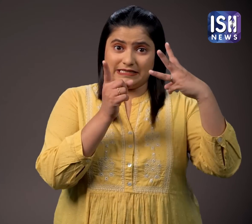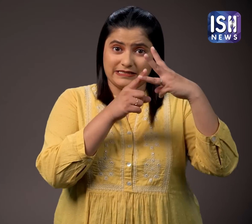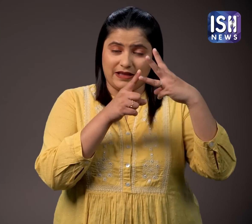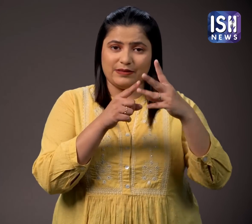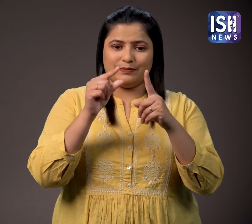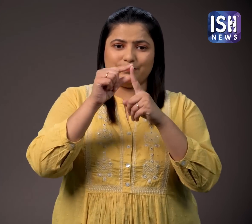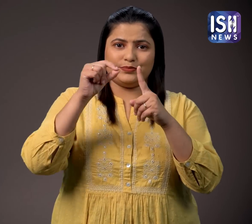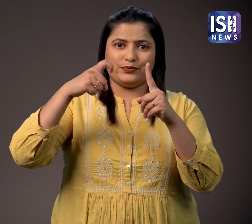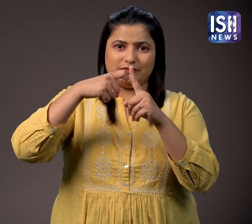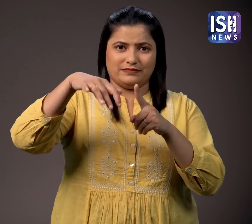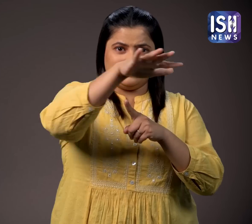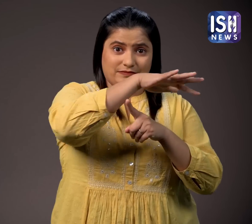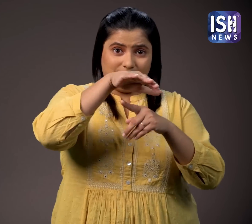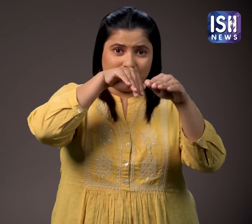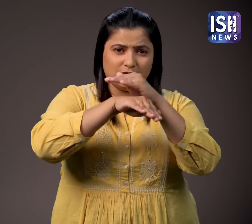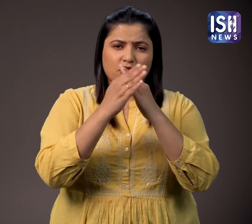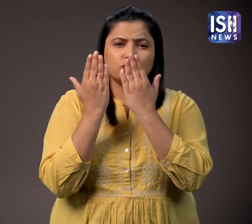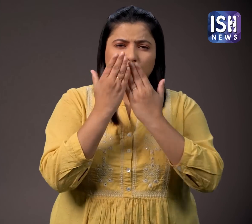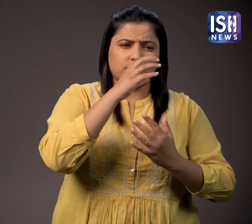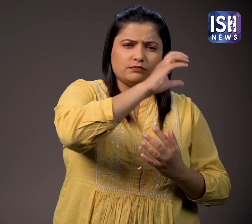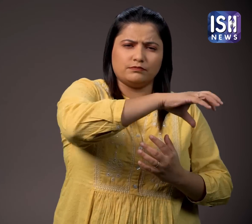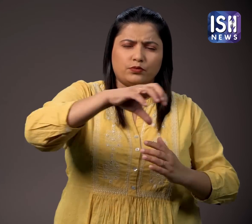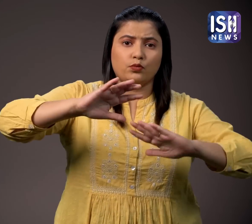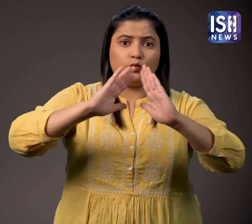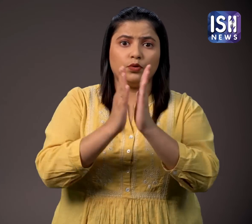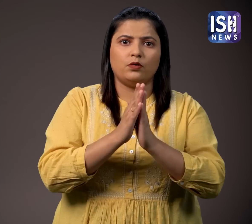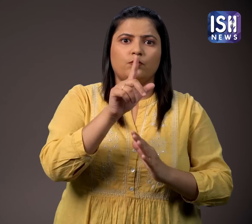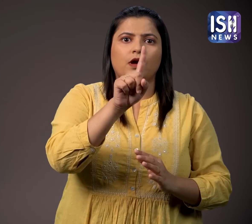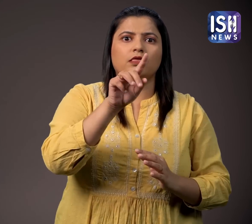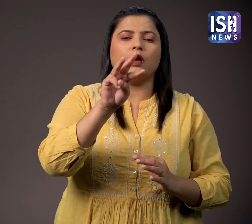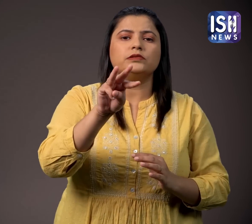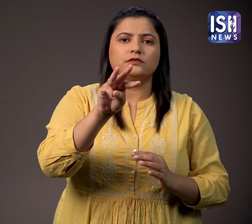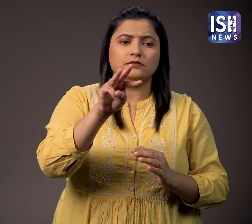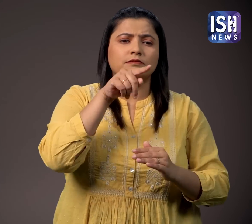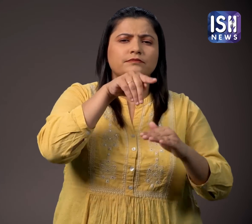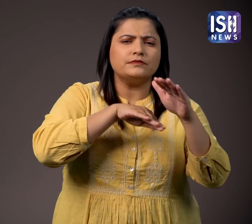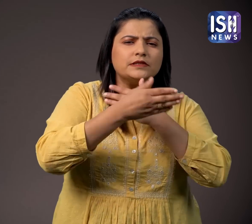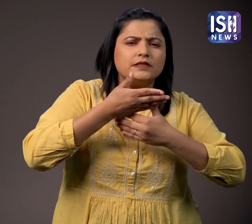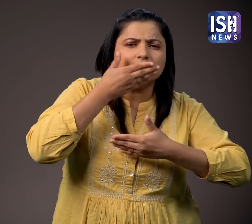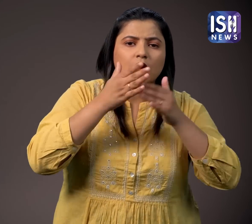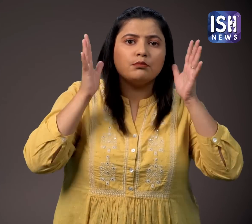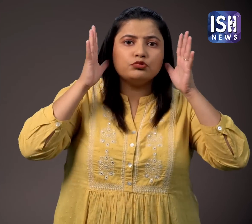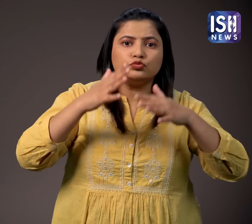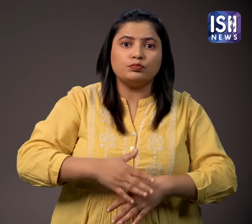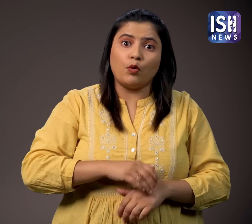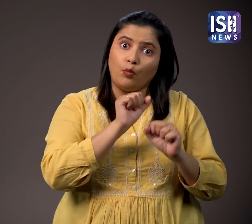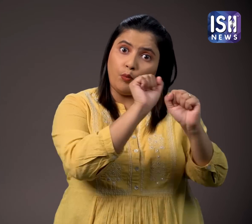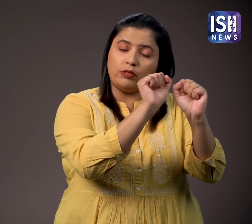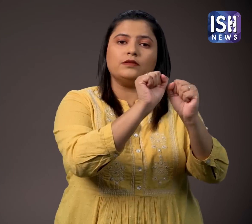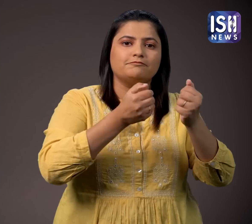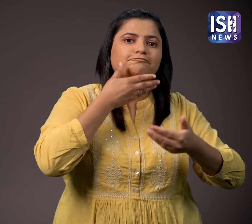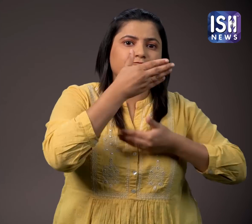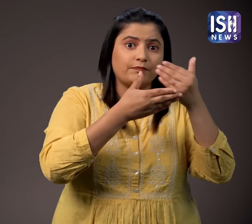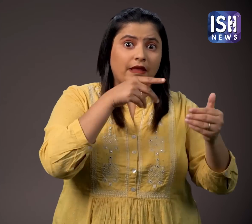In Pakistan-occupied Kashmir (PoK), there were over 1000 Madrasas, religious schools.